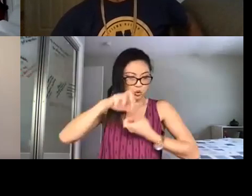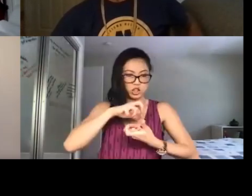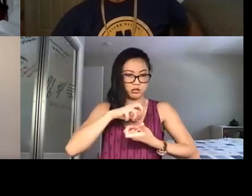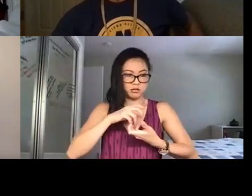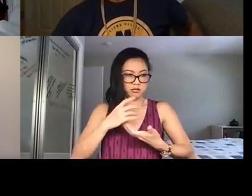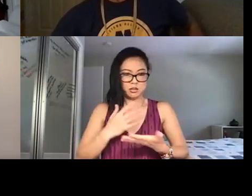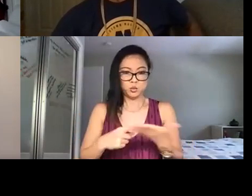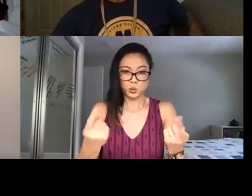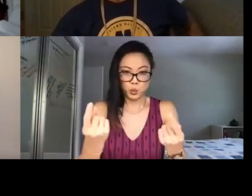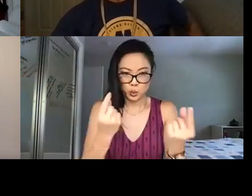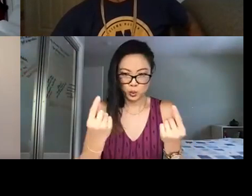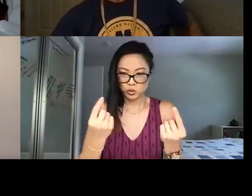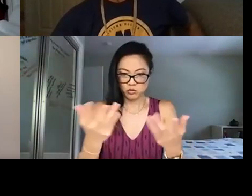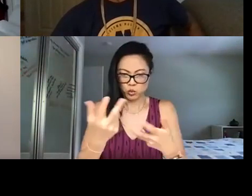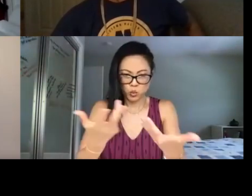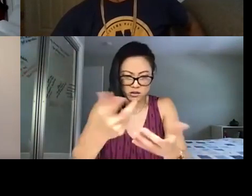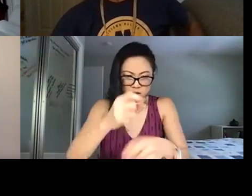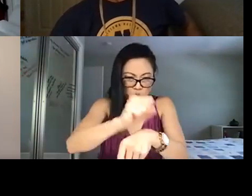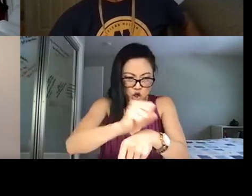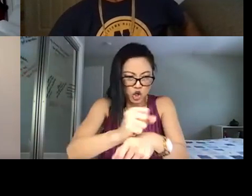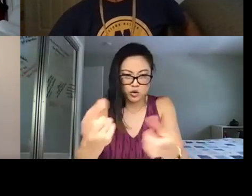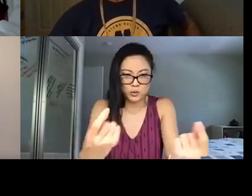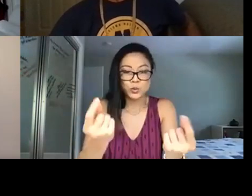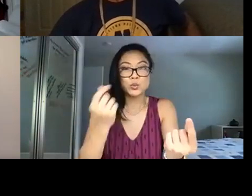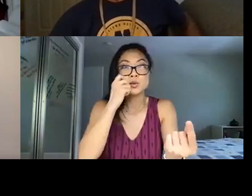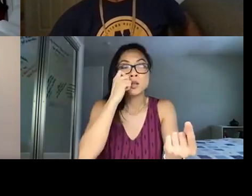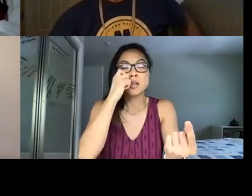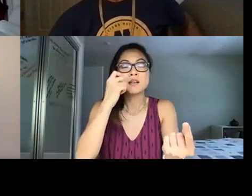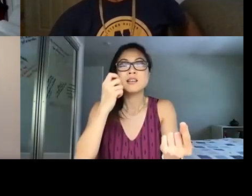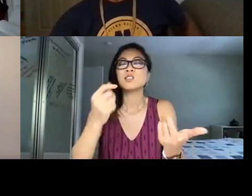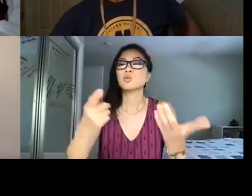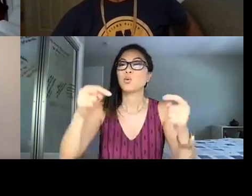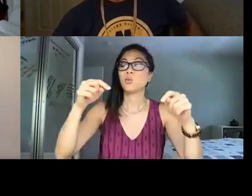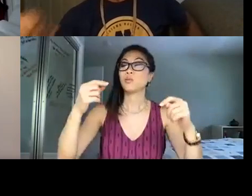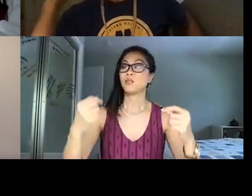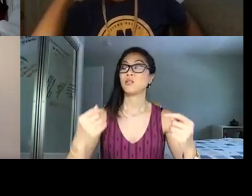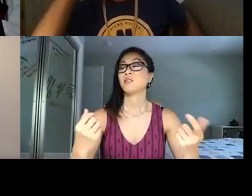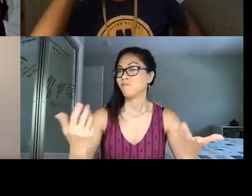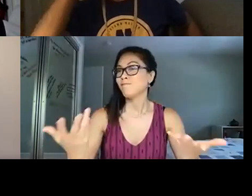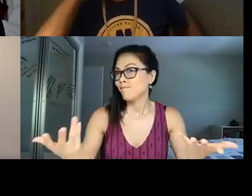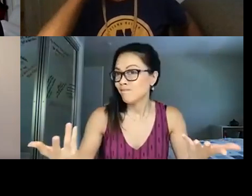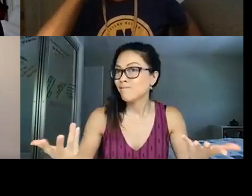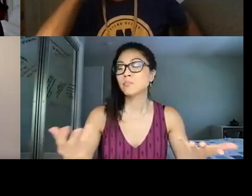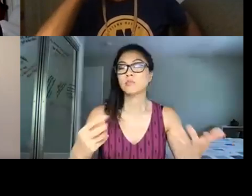I'm with you and then this thing about intergenerational conversation